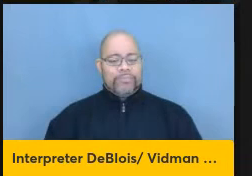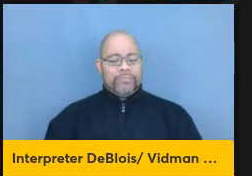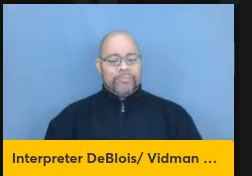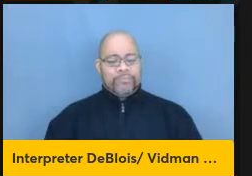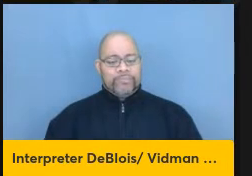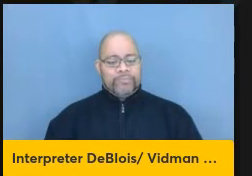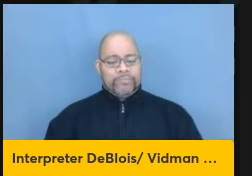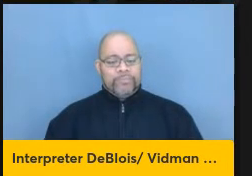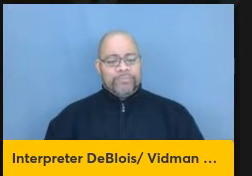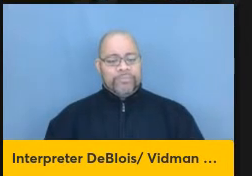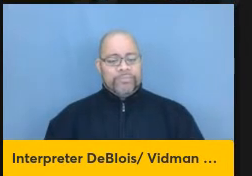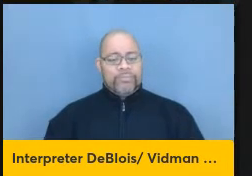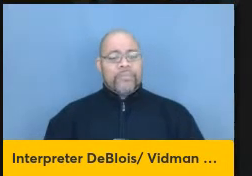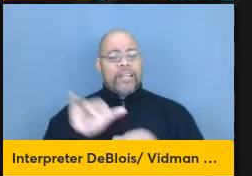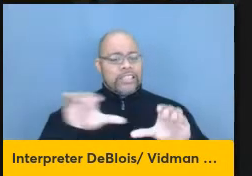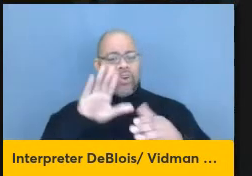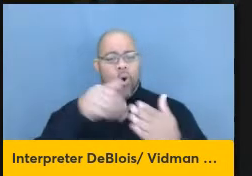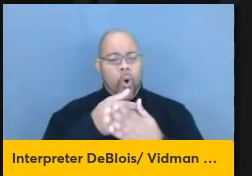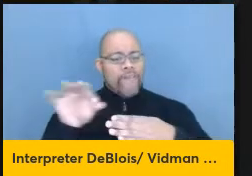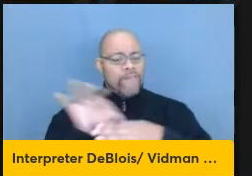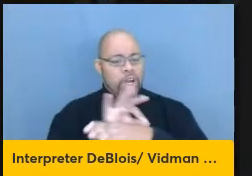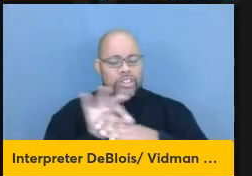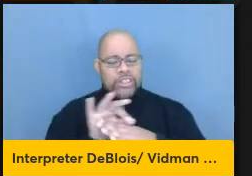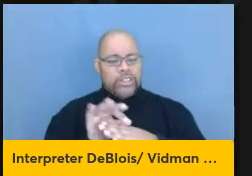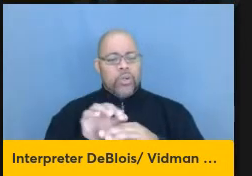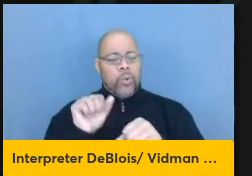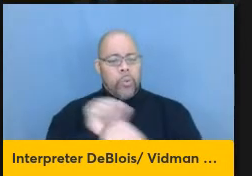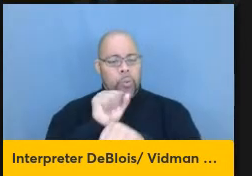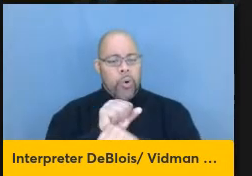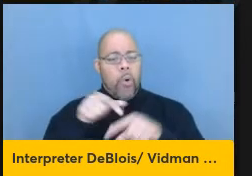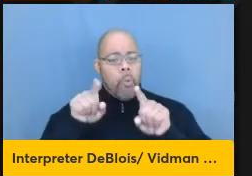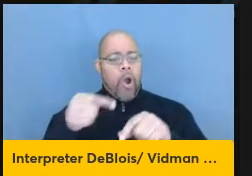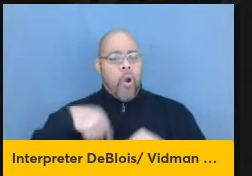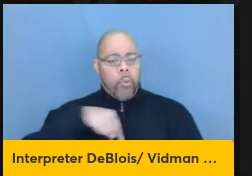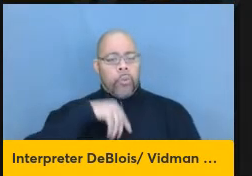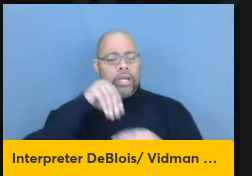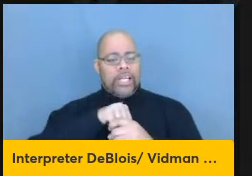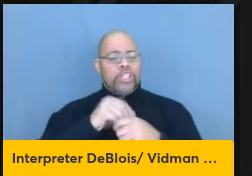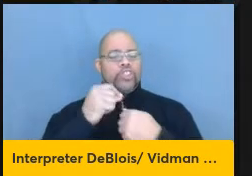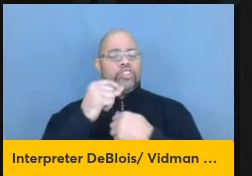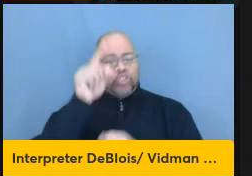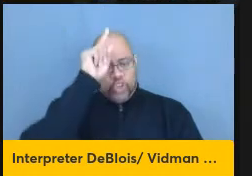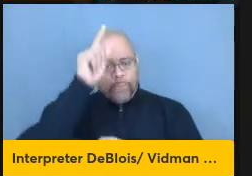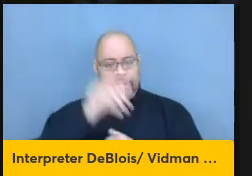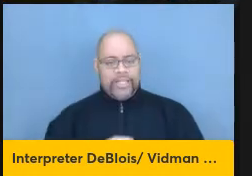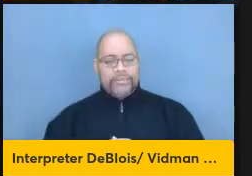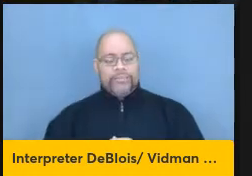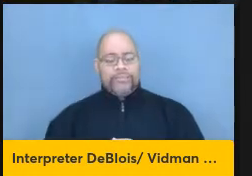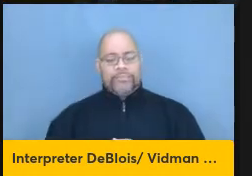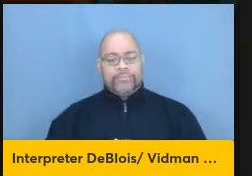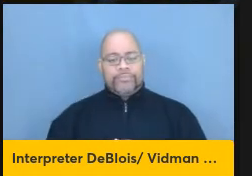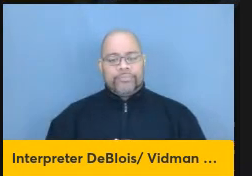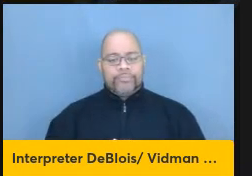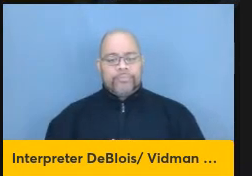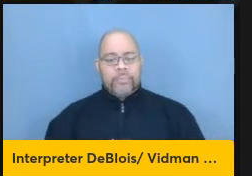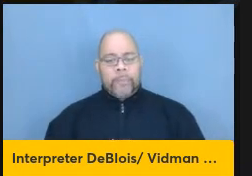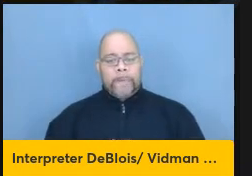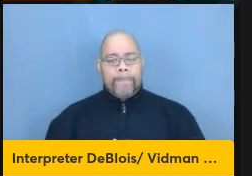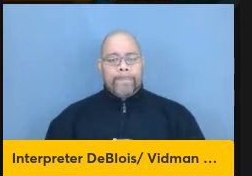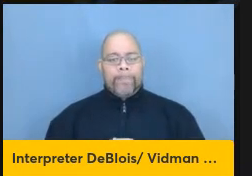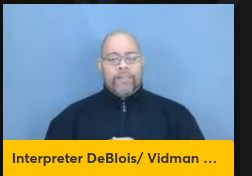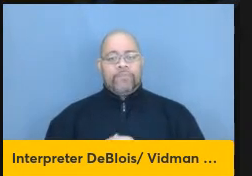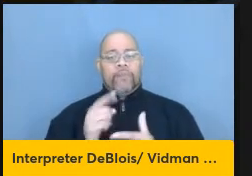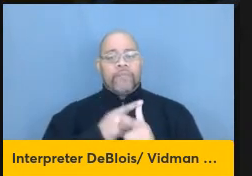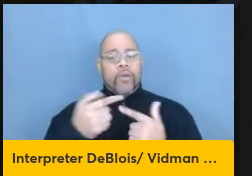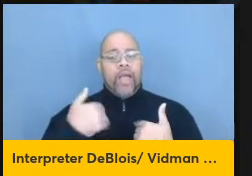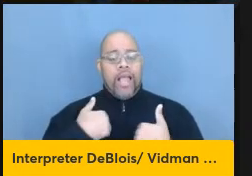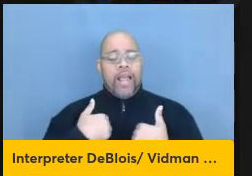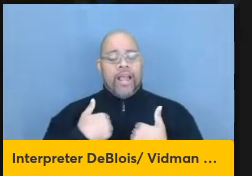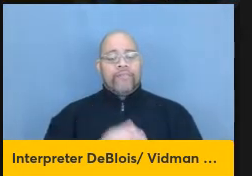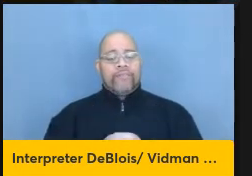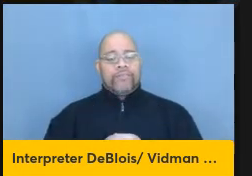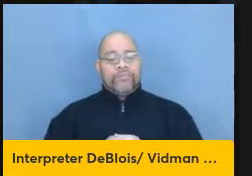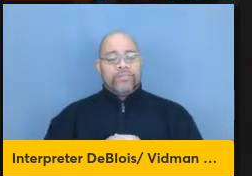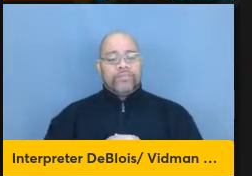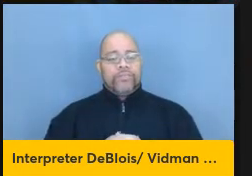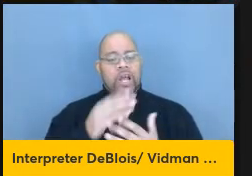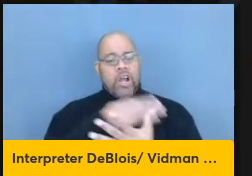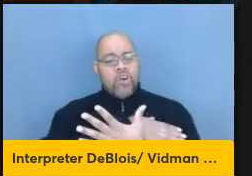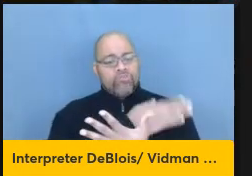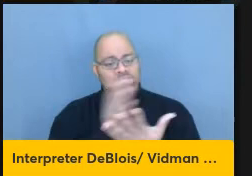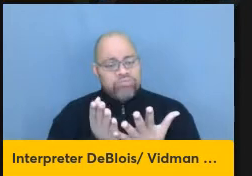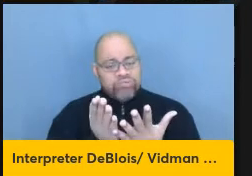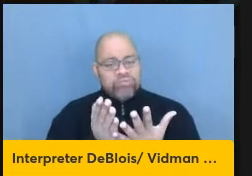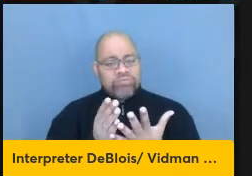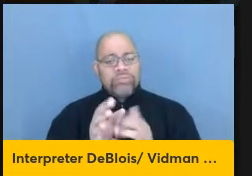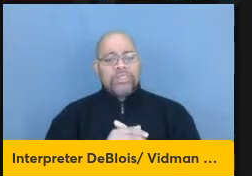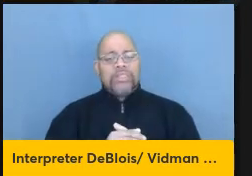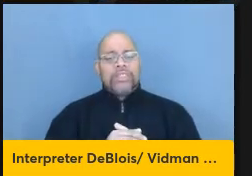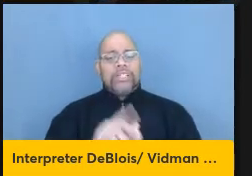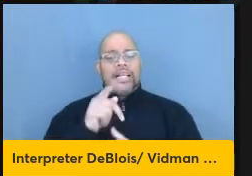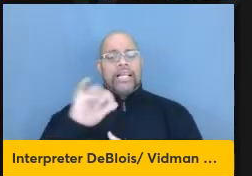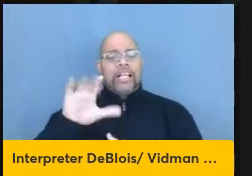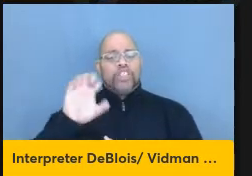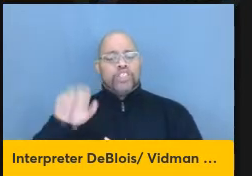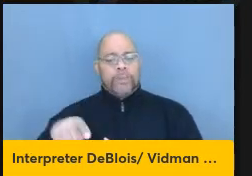that did all this functional assays while we were in Germany. And then we had array kill chip at and we developed this in